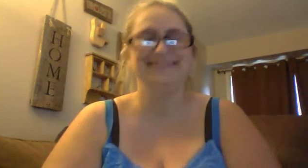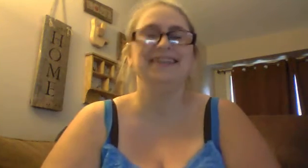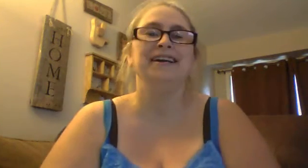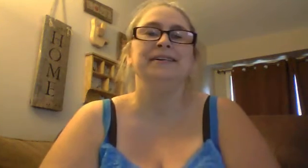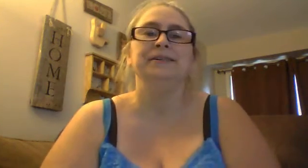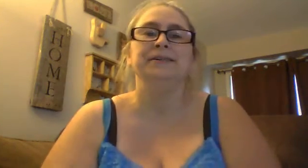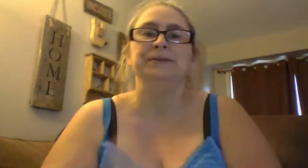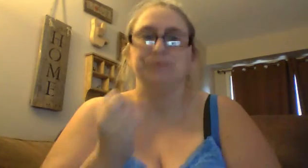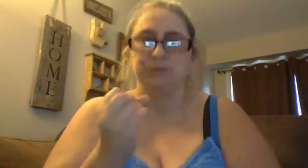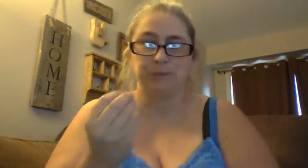Whatever..